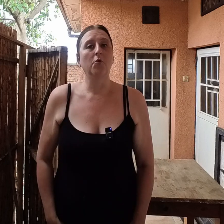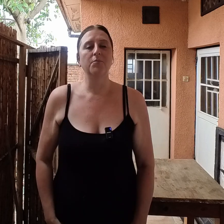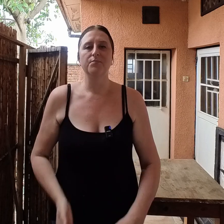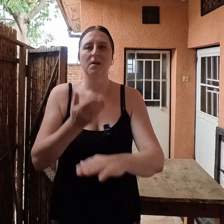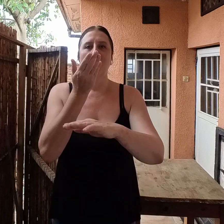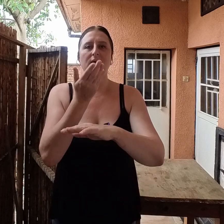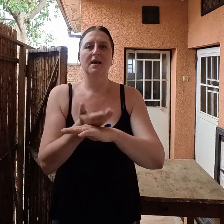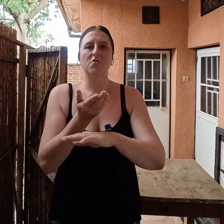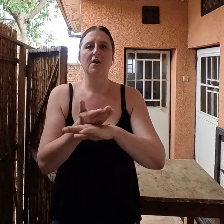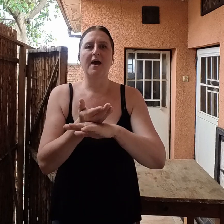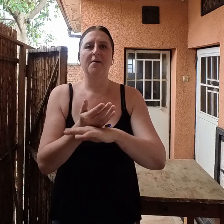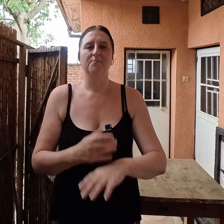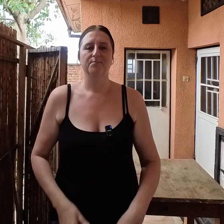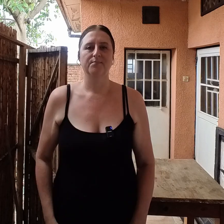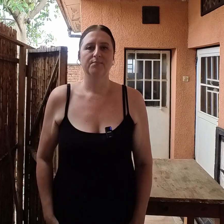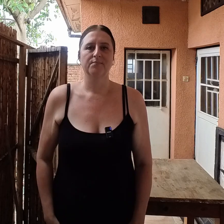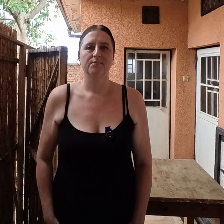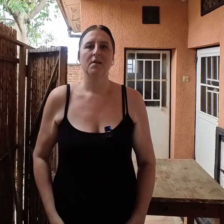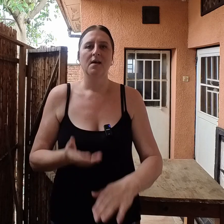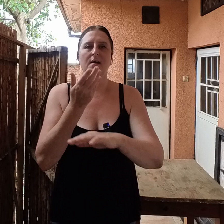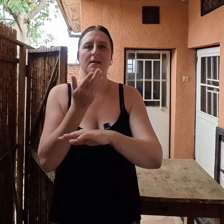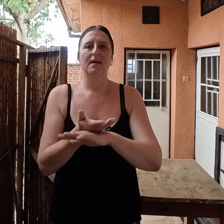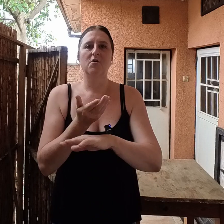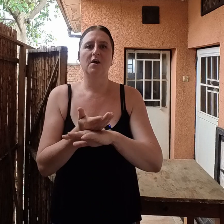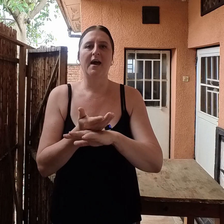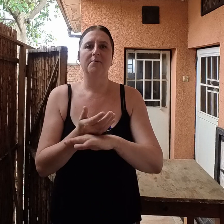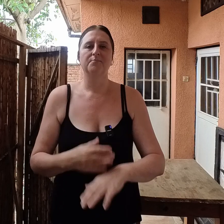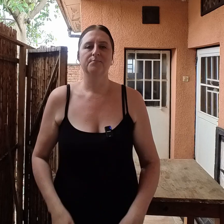Or Karongi. Karongi.